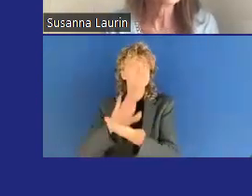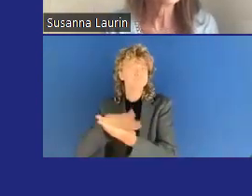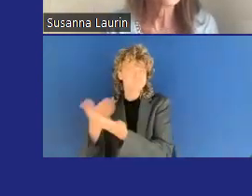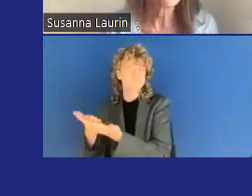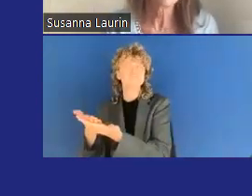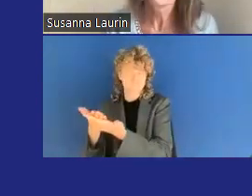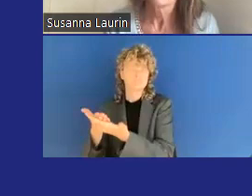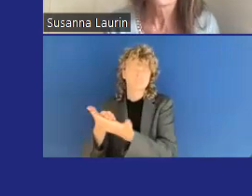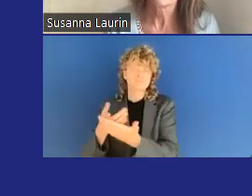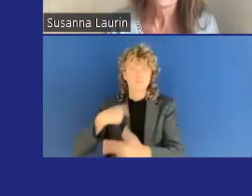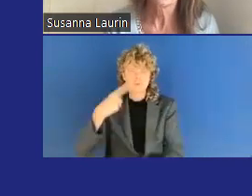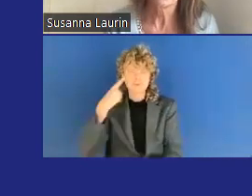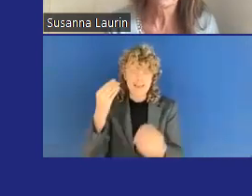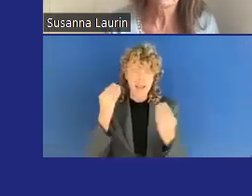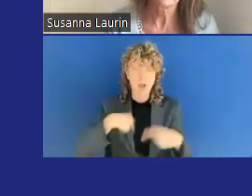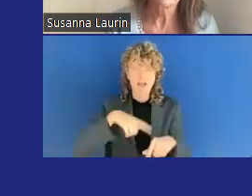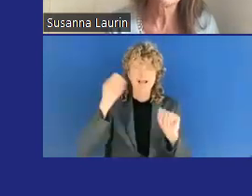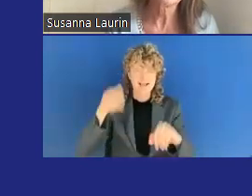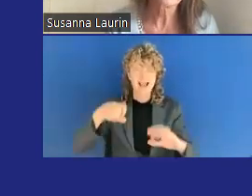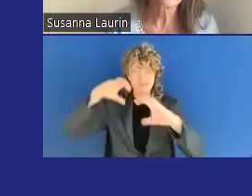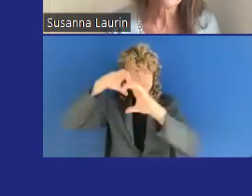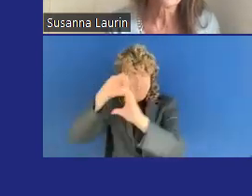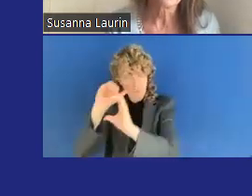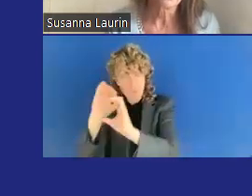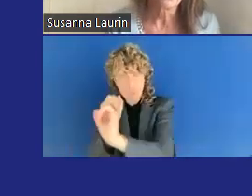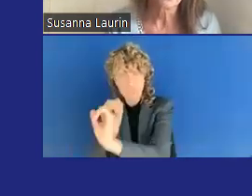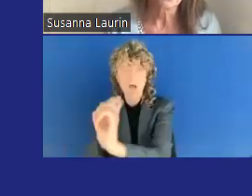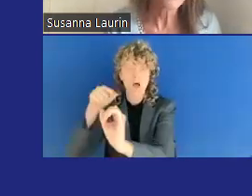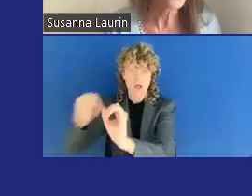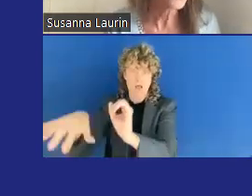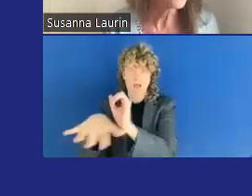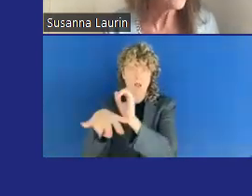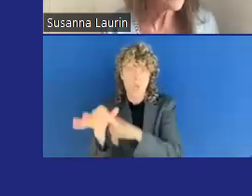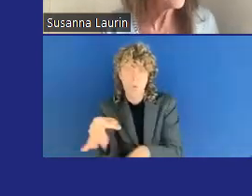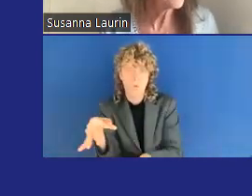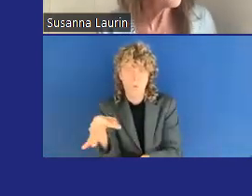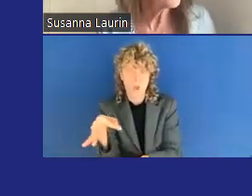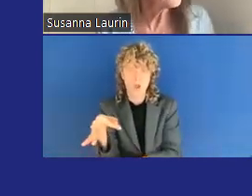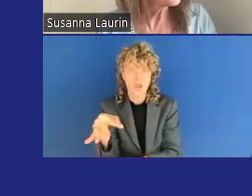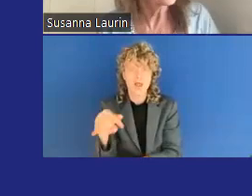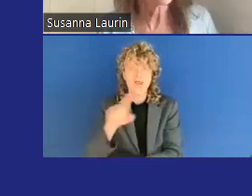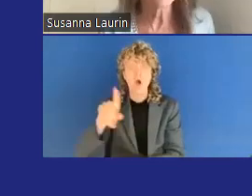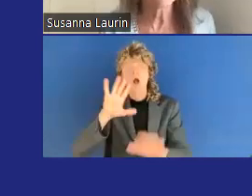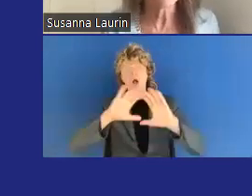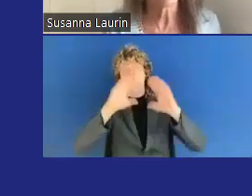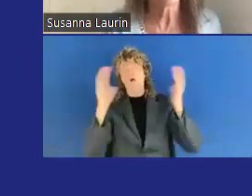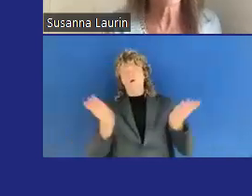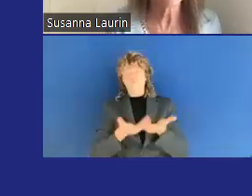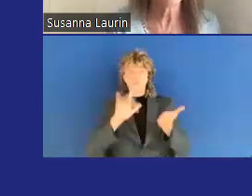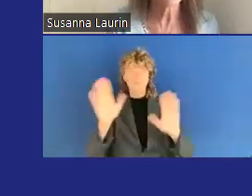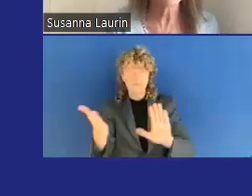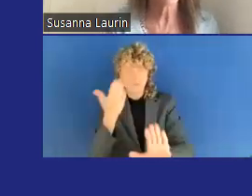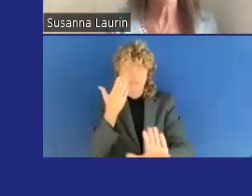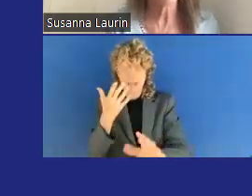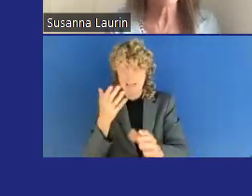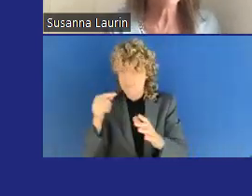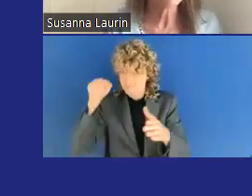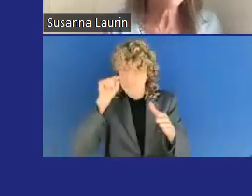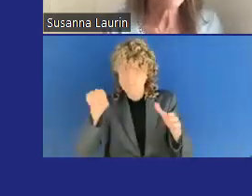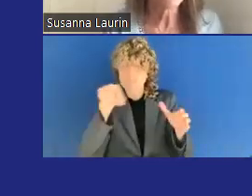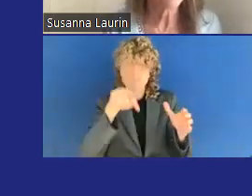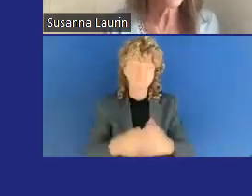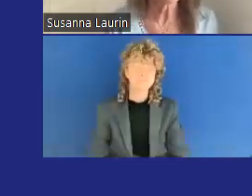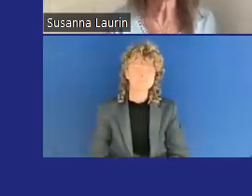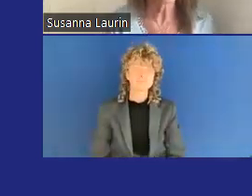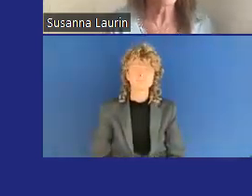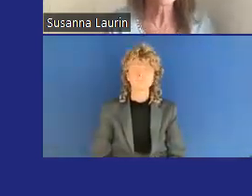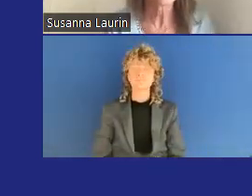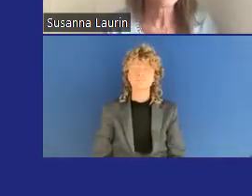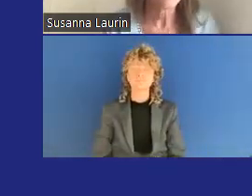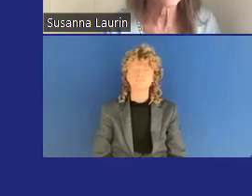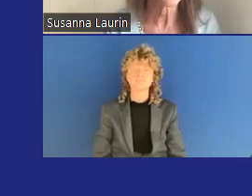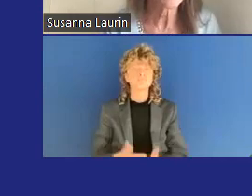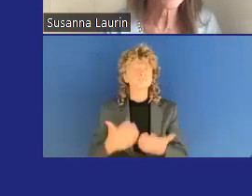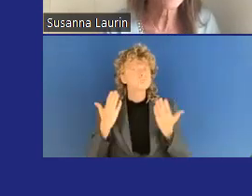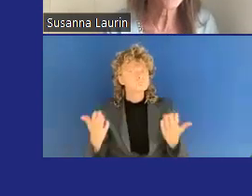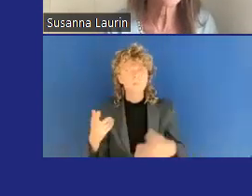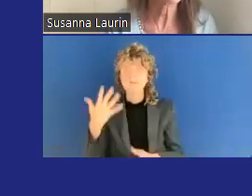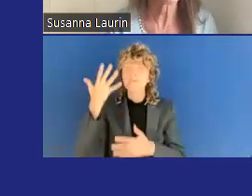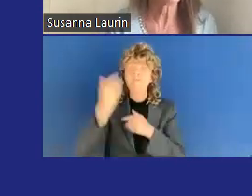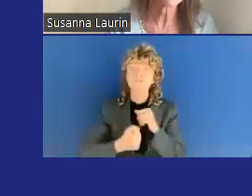If we look three to five years ahead, where is IAAP as an organization, what have we achieved?